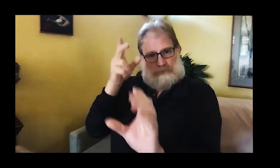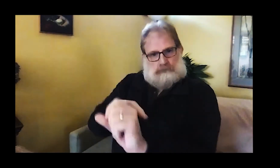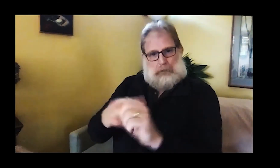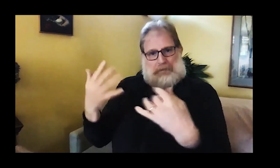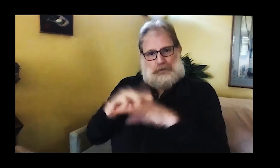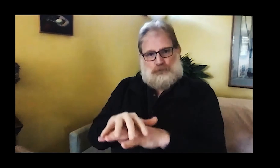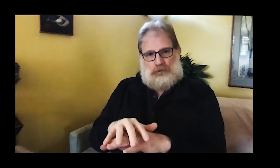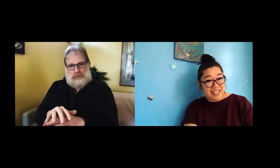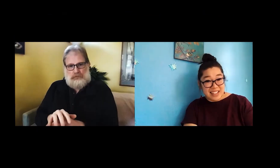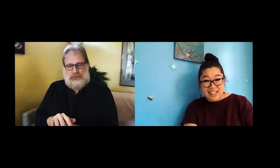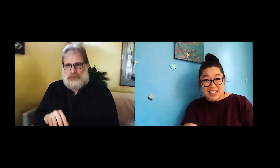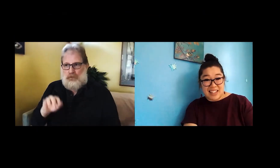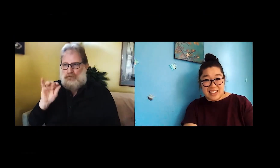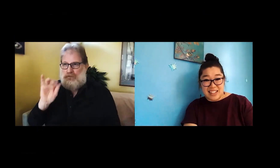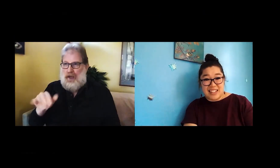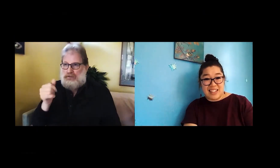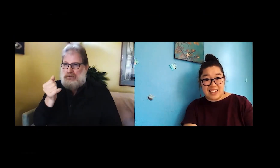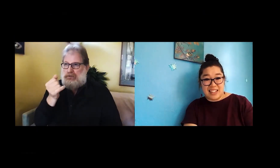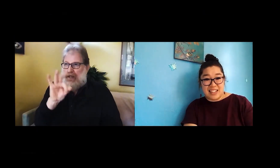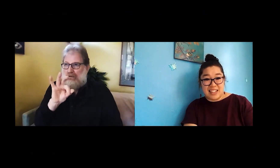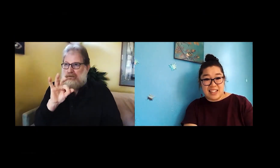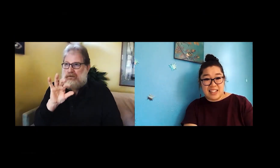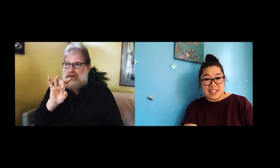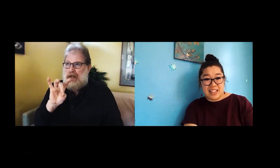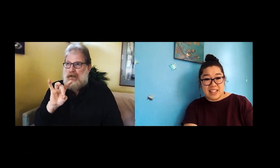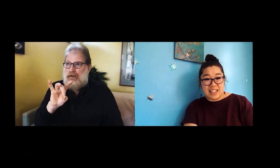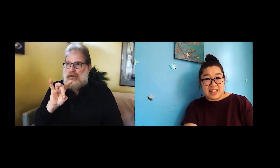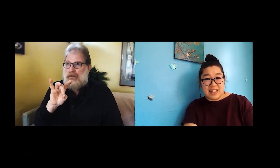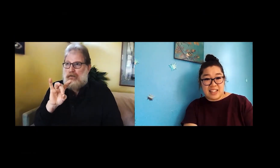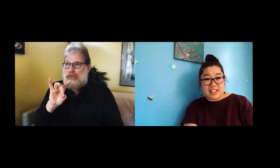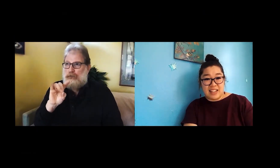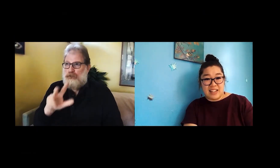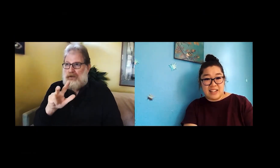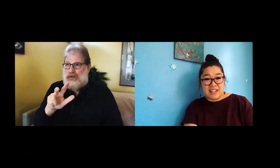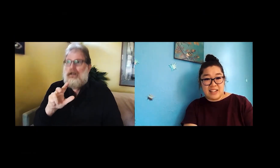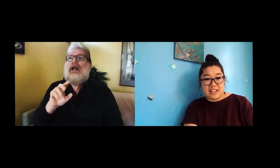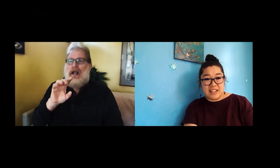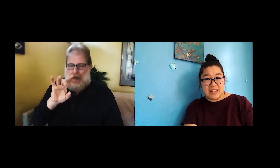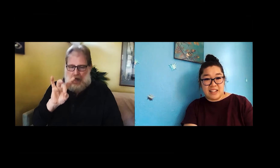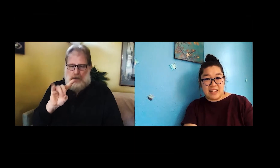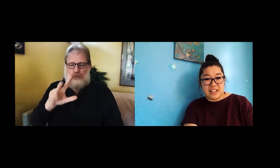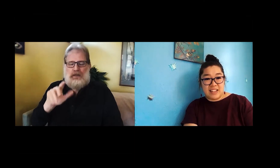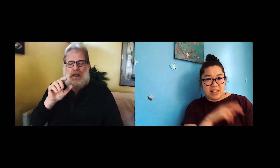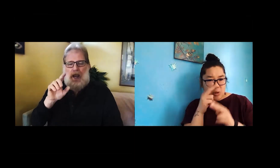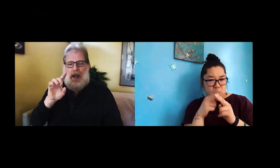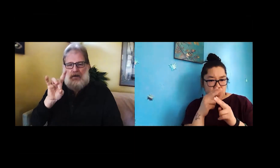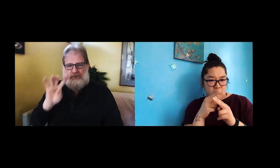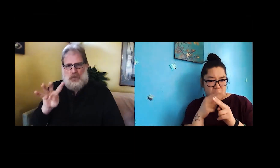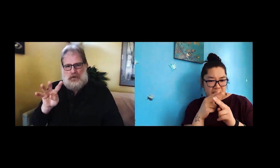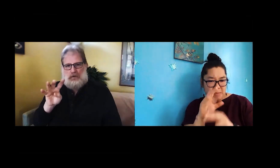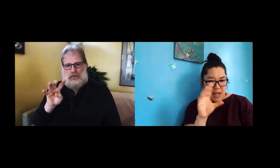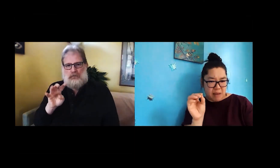Basically a mainstream setting that was 1983. Yes 83-84 that year.